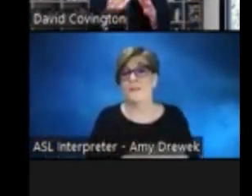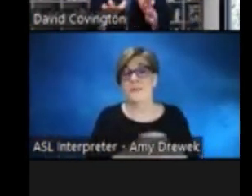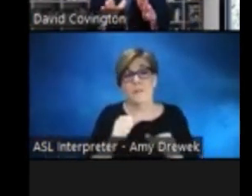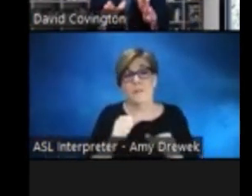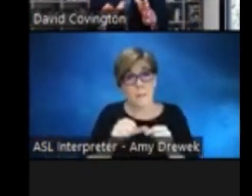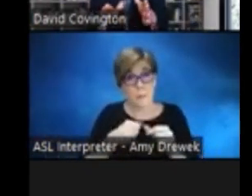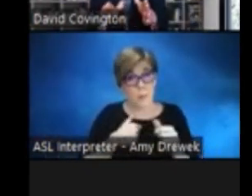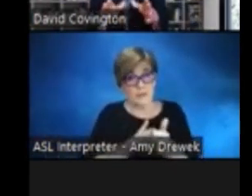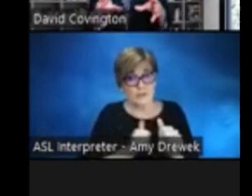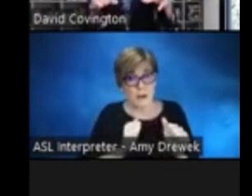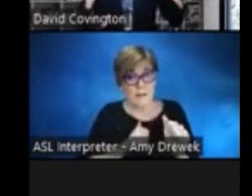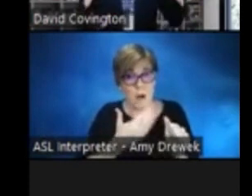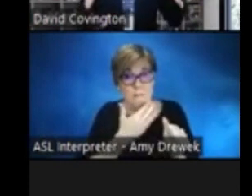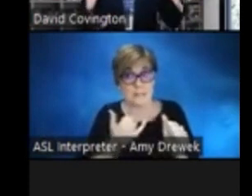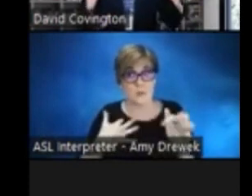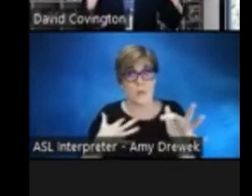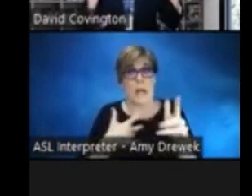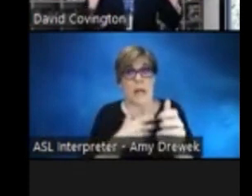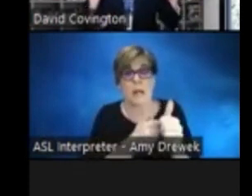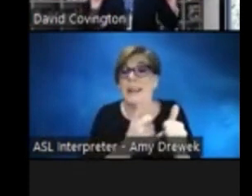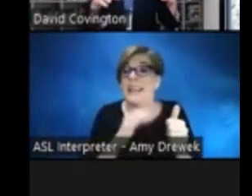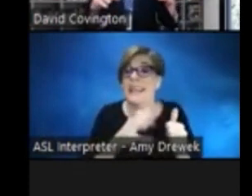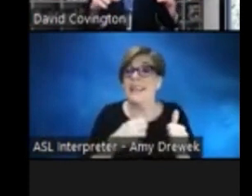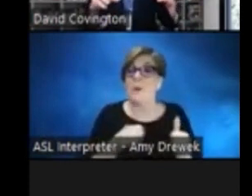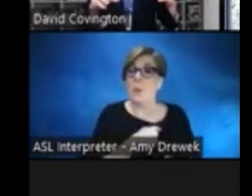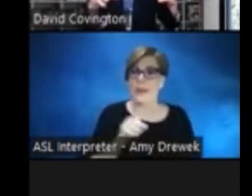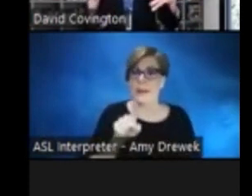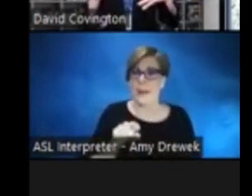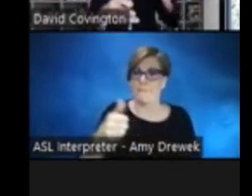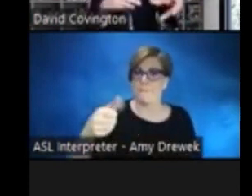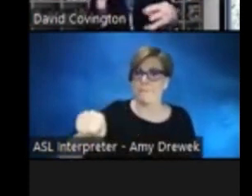IF YOU GOT A DENIAL OF THAT ORIGINAL EMAIL, WE ARE